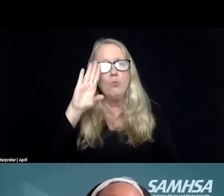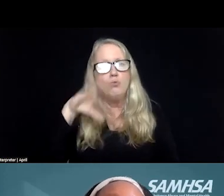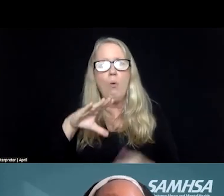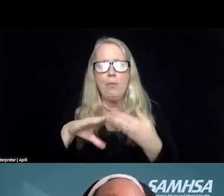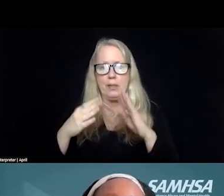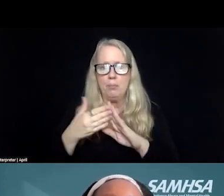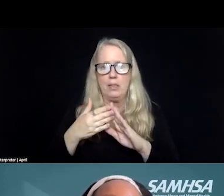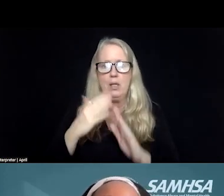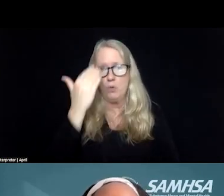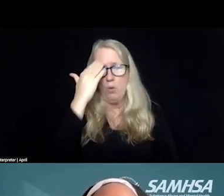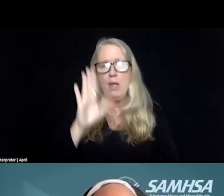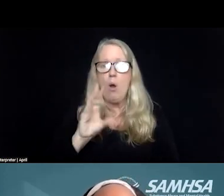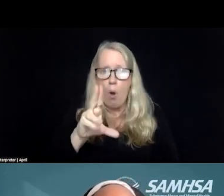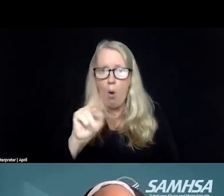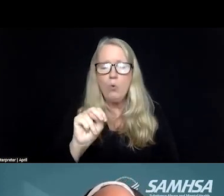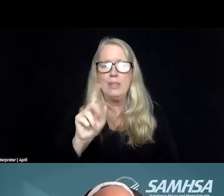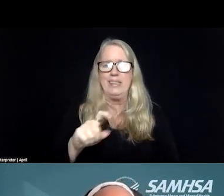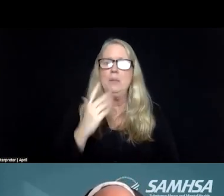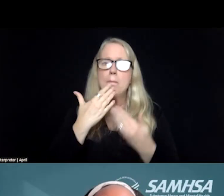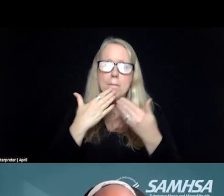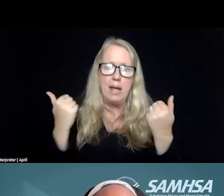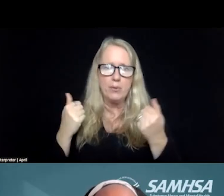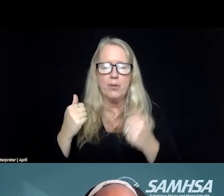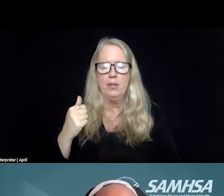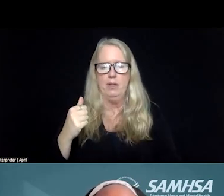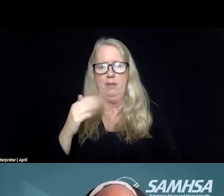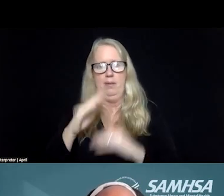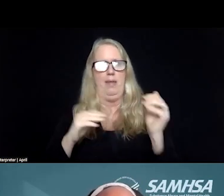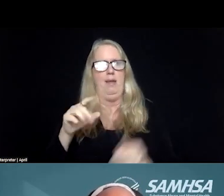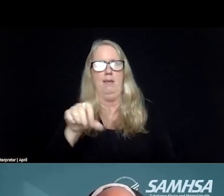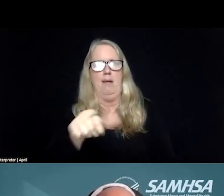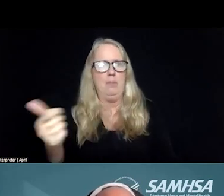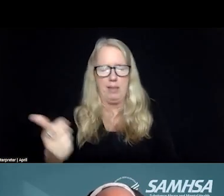OWN NEED BETTER THAN ANYONE ELSE AND SO WHEN WE THINK ABOUT